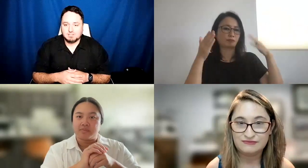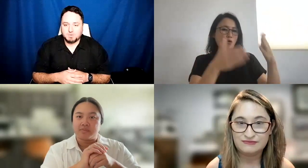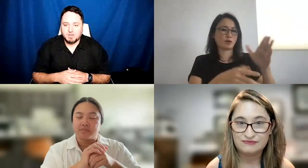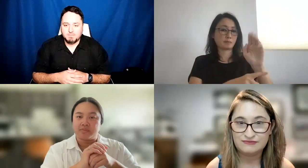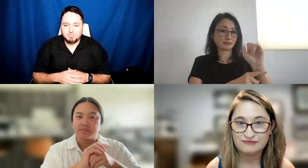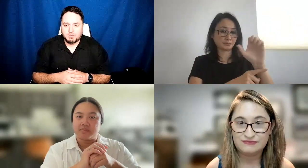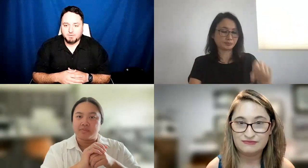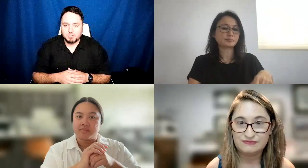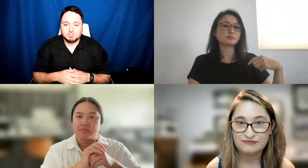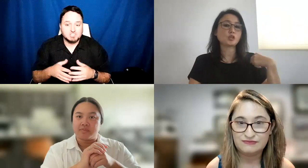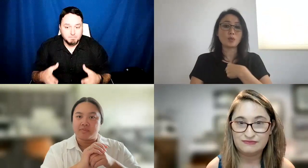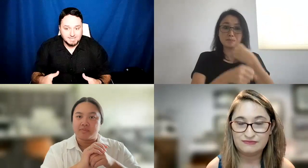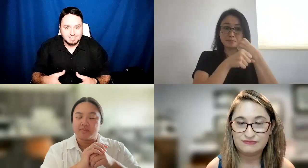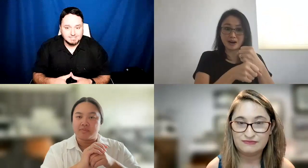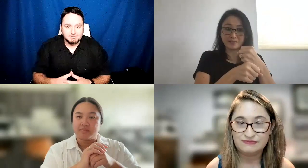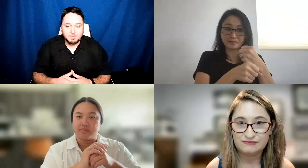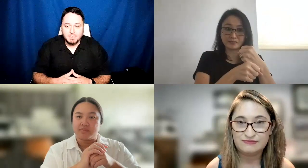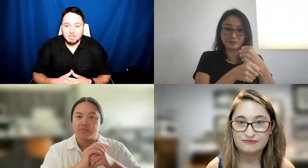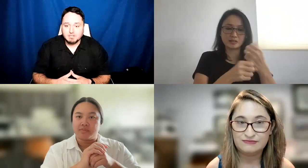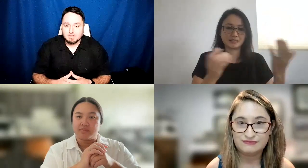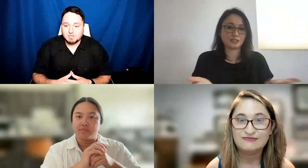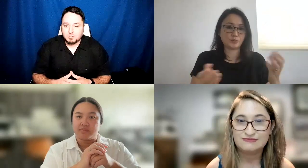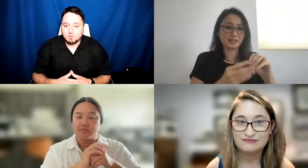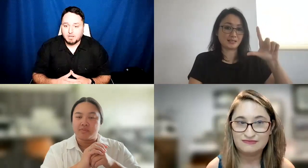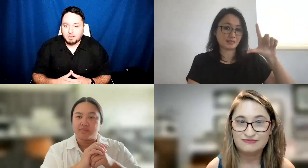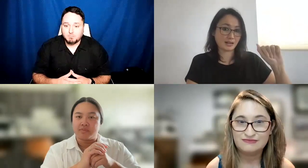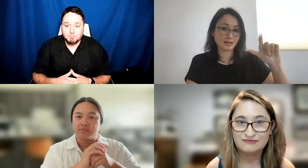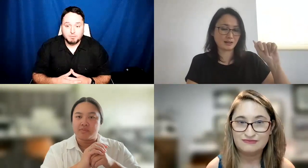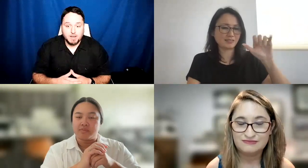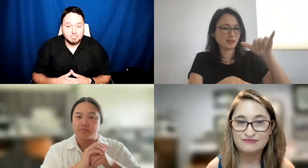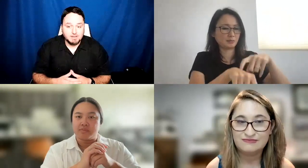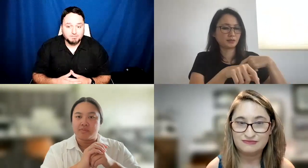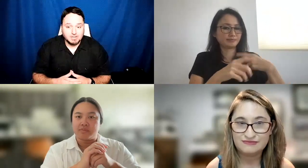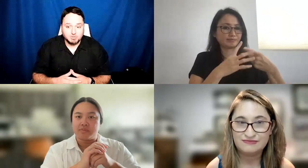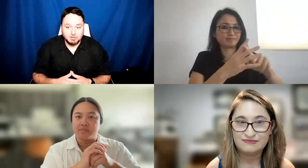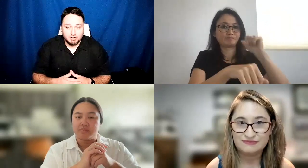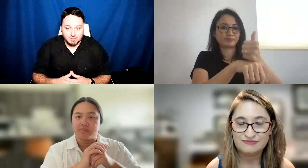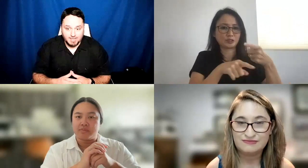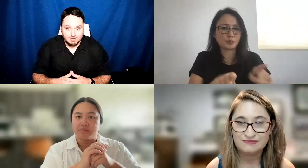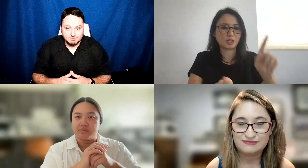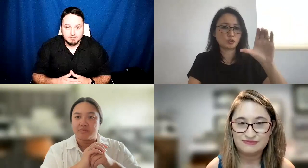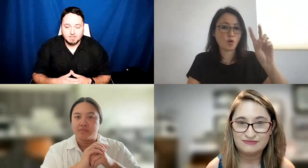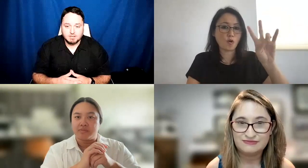So we thought maybe we can focus on just the basics. So, and we're actually manufacturing here in LA,